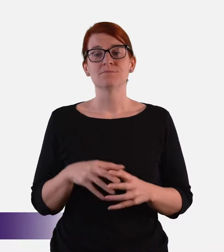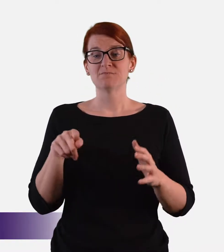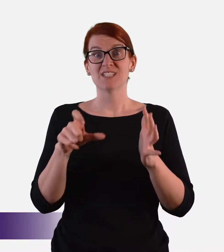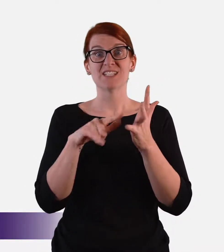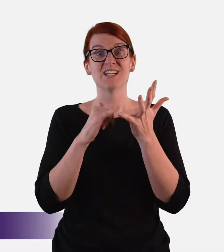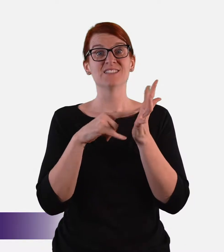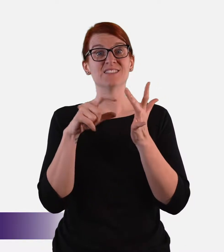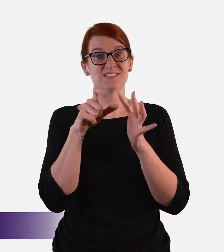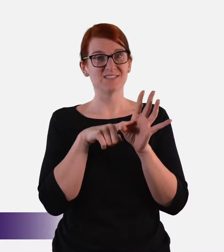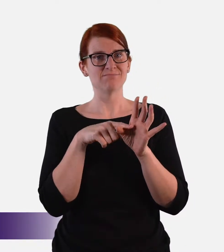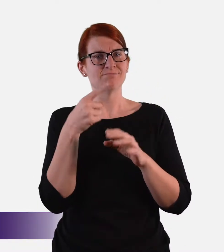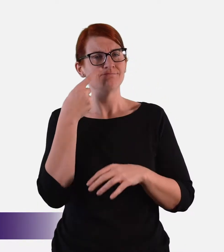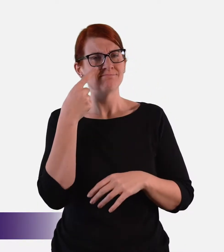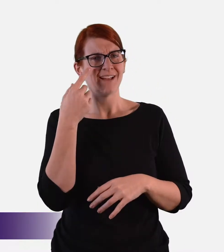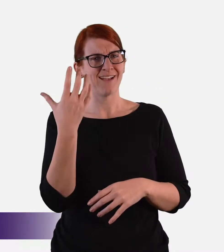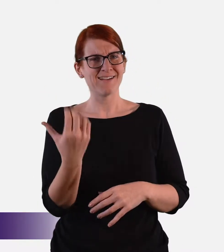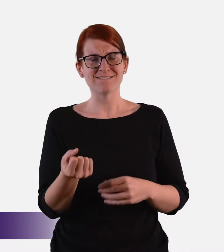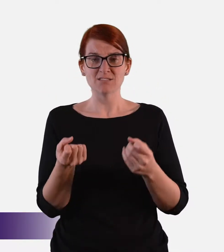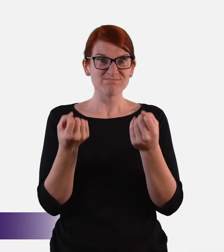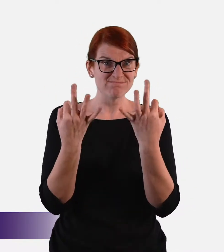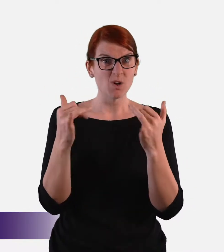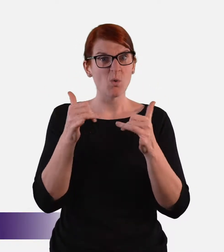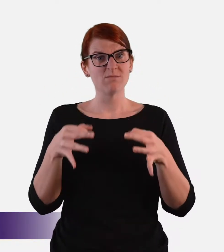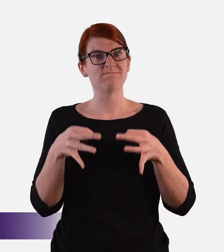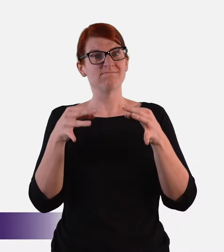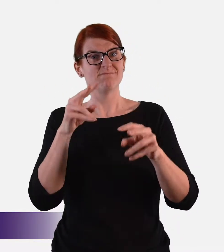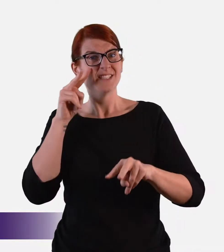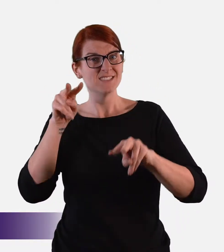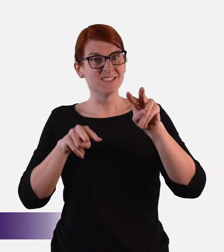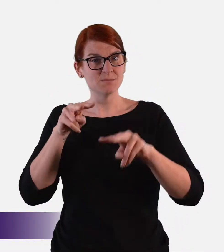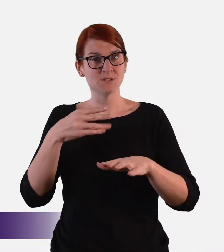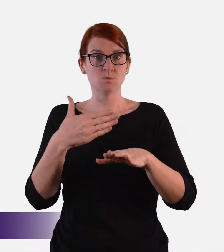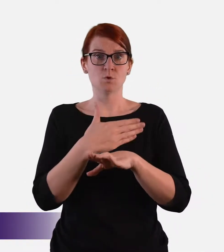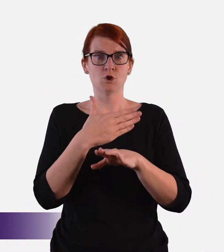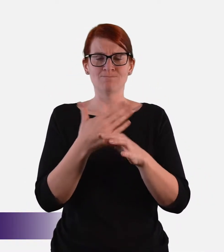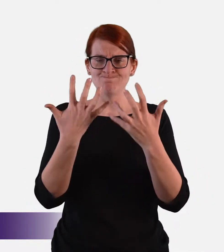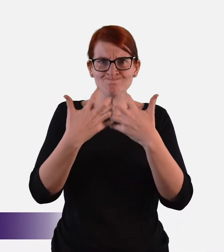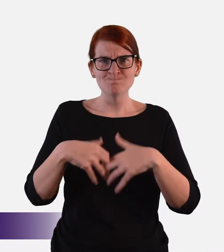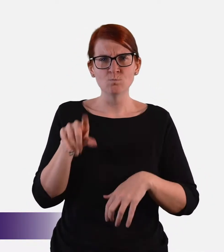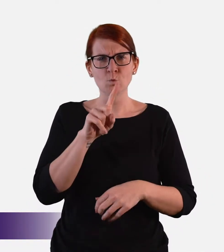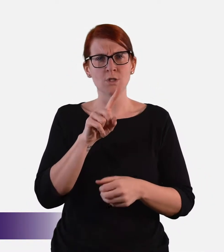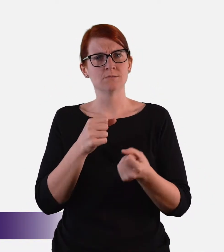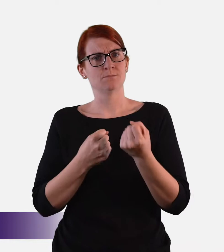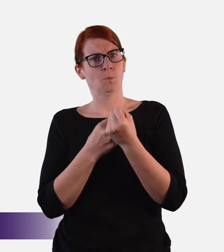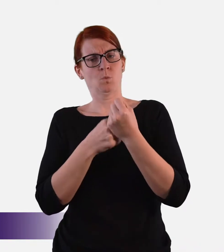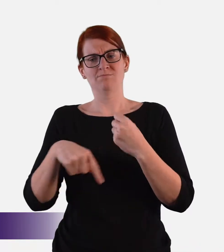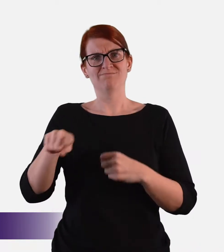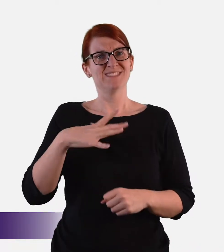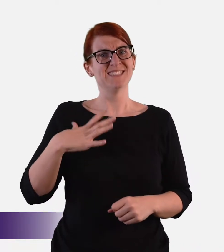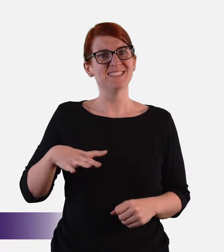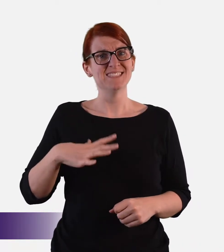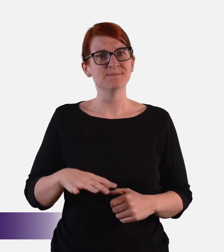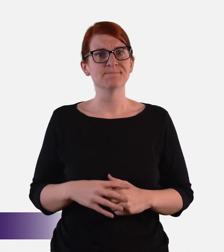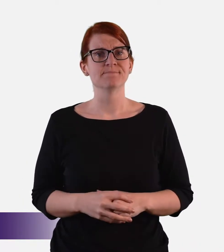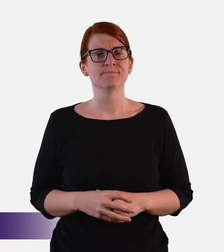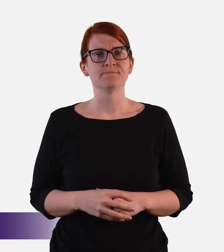In the custodial setting, participants noted the widespread lack of, or delay in, providing assessments to ascertain what kind of support - people with disability required had serious implications.